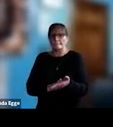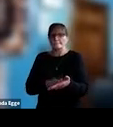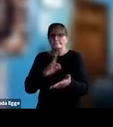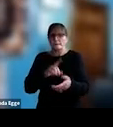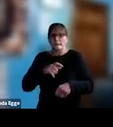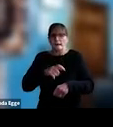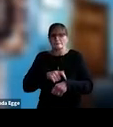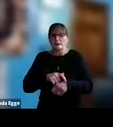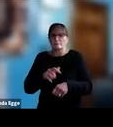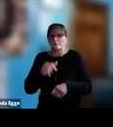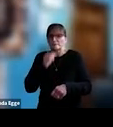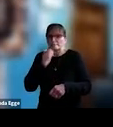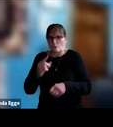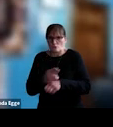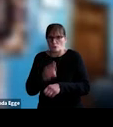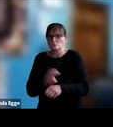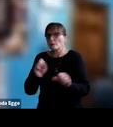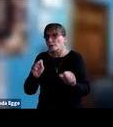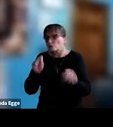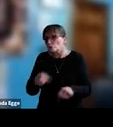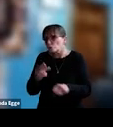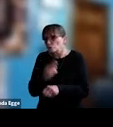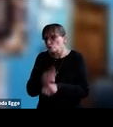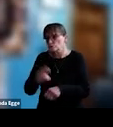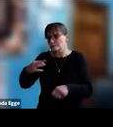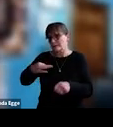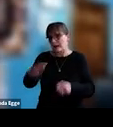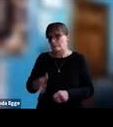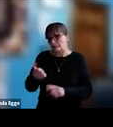of non-use, but you could use the applicant's own quotes